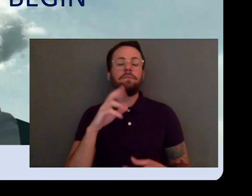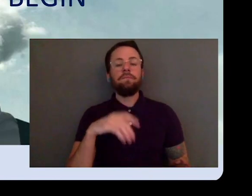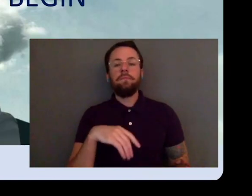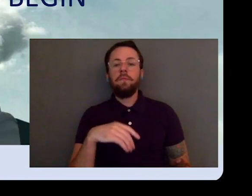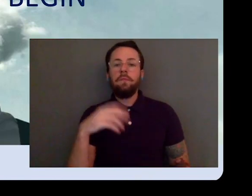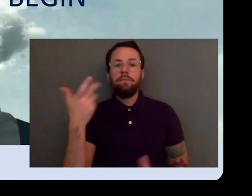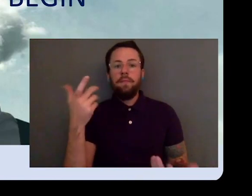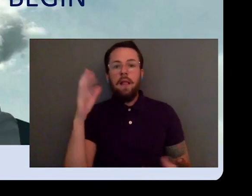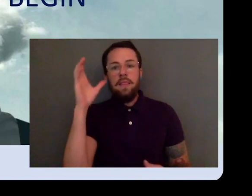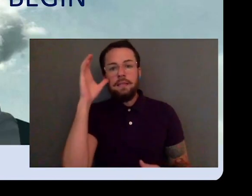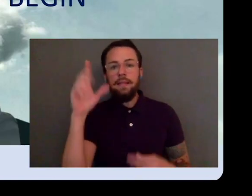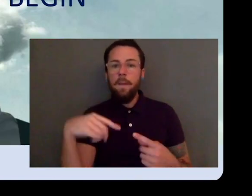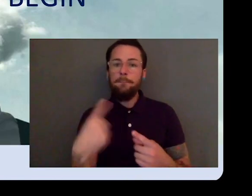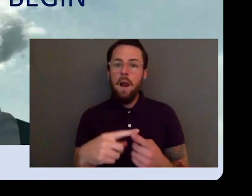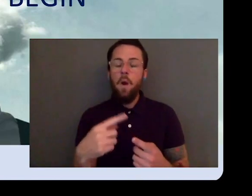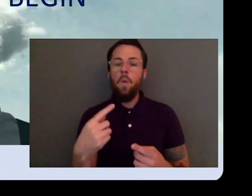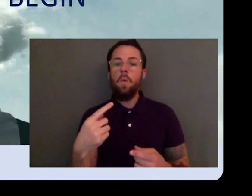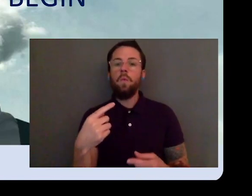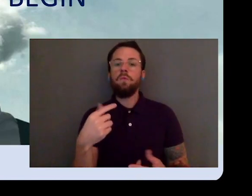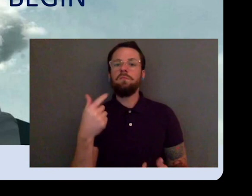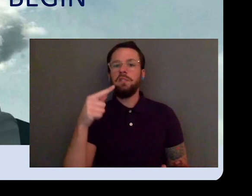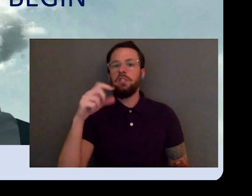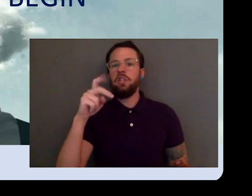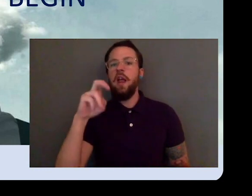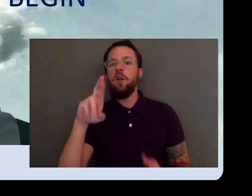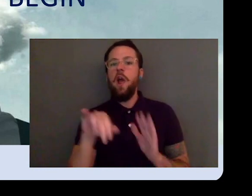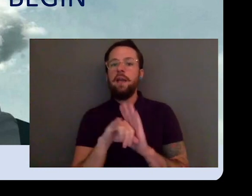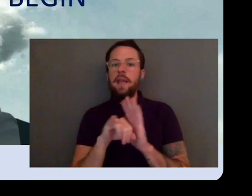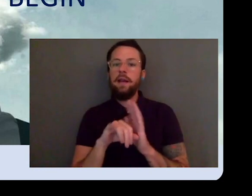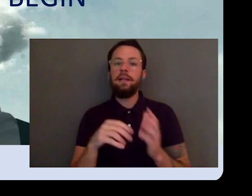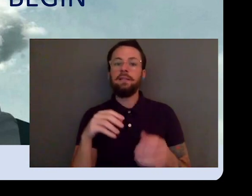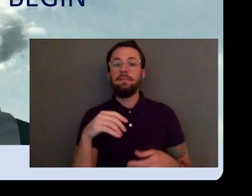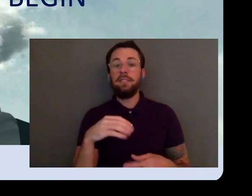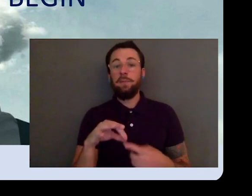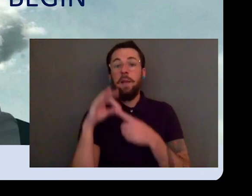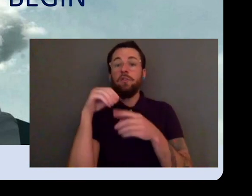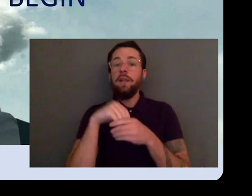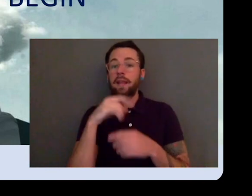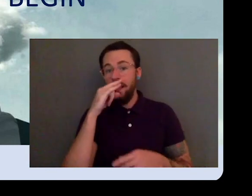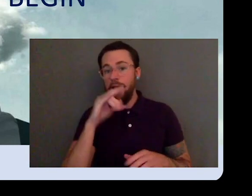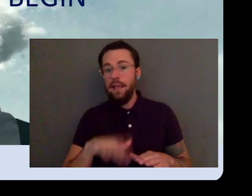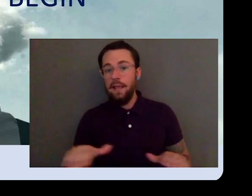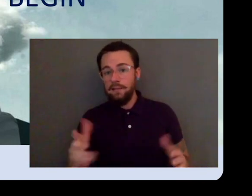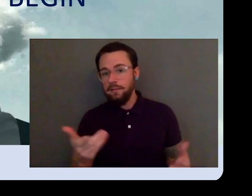I want to recognize that people may feel uncomfortable listening to my presentation about gender